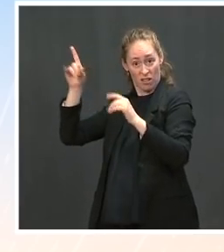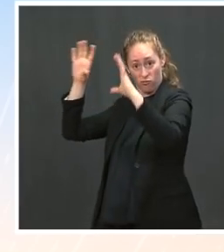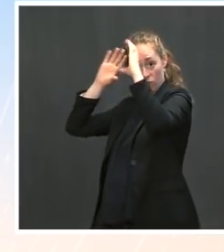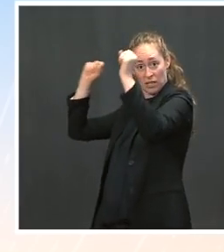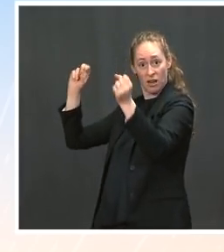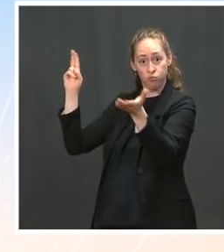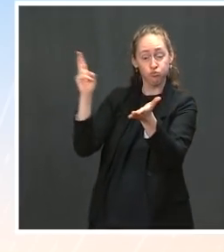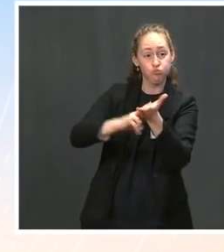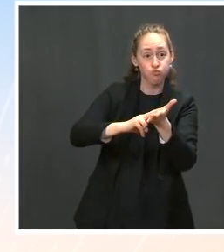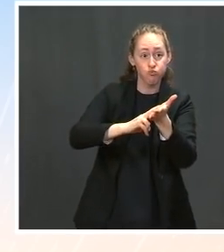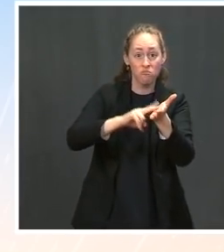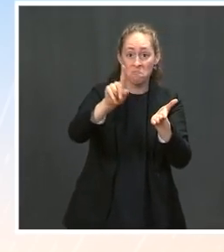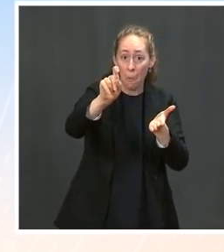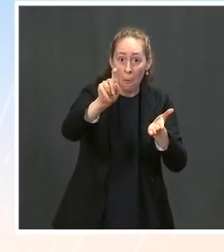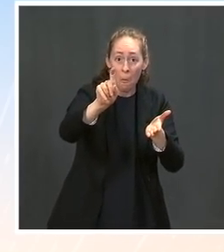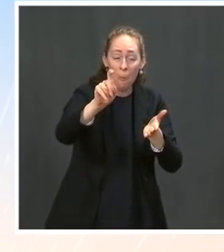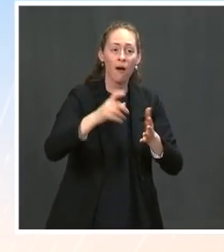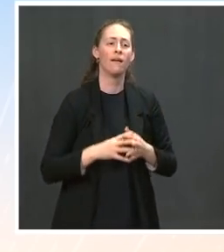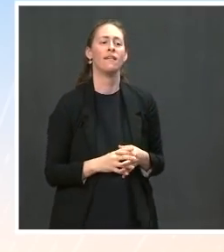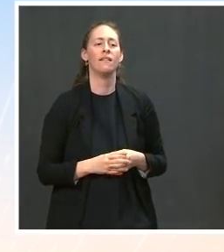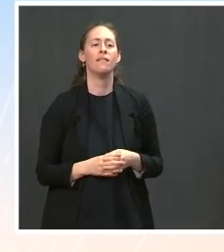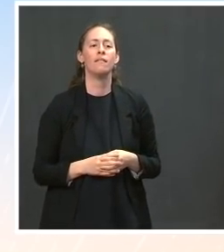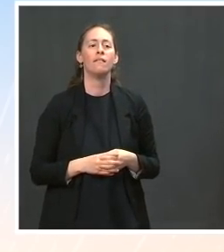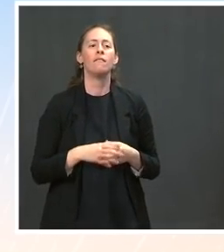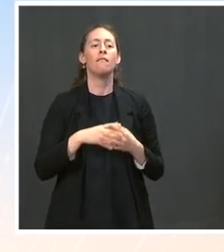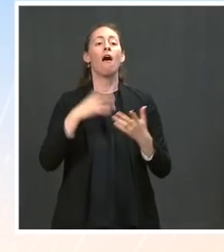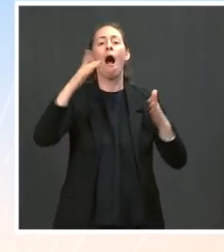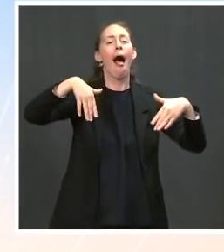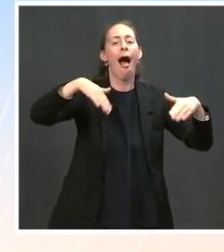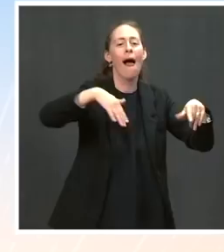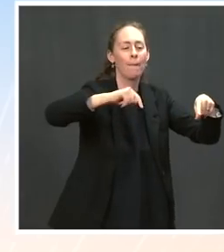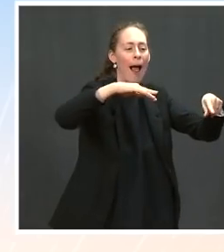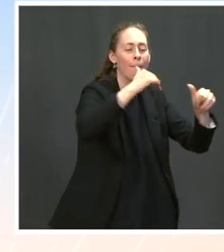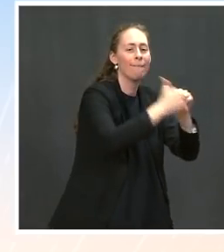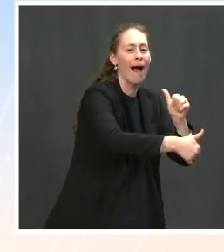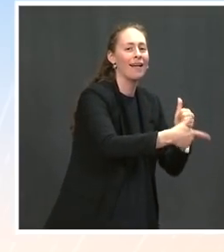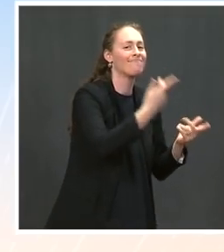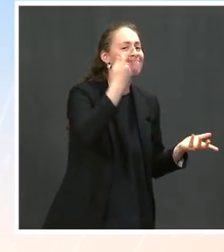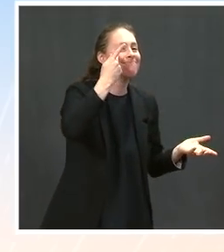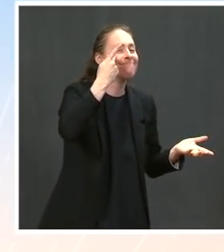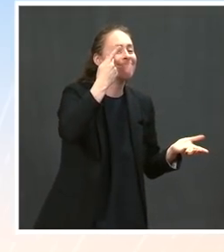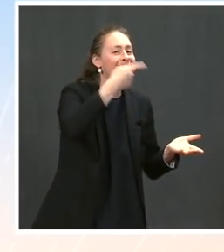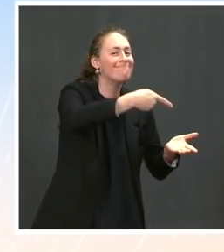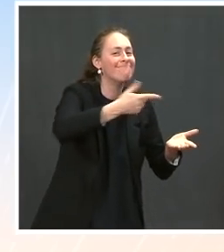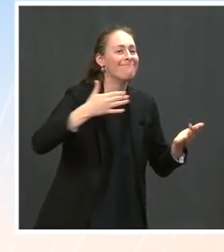but they have not yet passed a bill. The Press: Okay. One final -- Ms. Psaki: Go ahead. Okay, go ahead. The Press: Sorry, one final question, if I could.